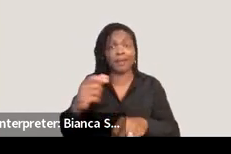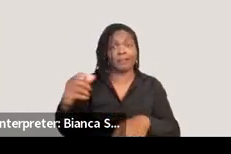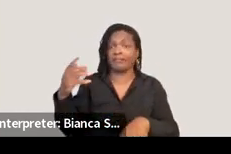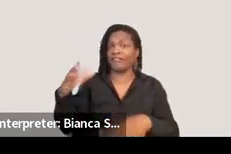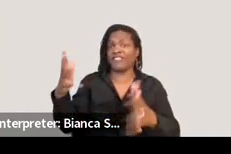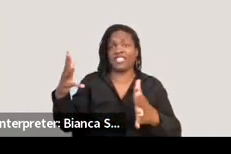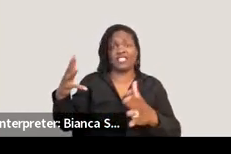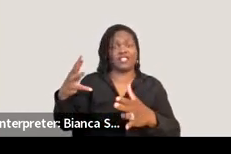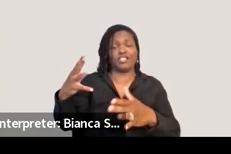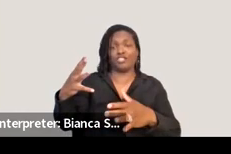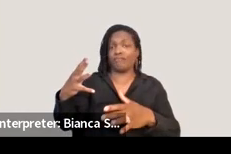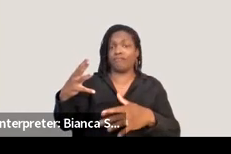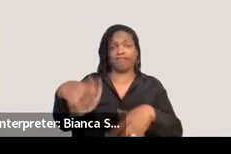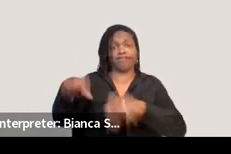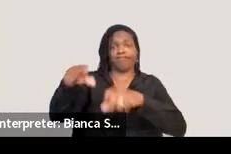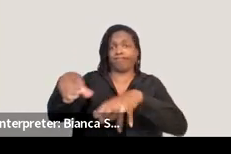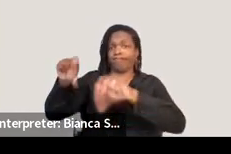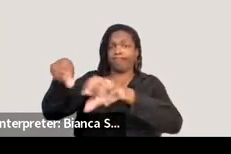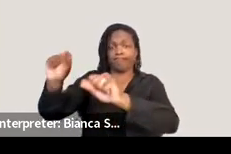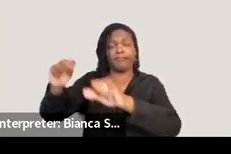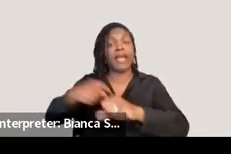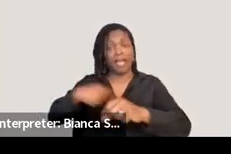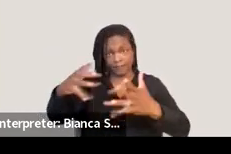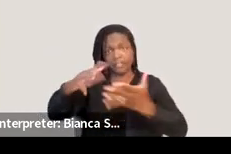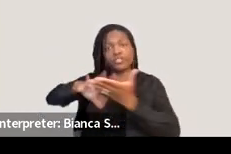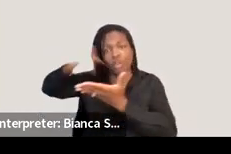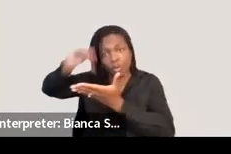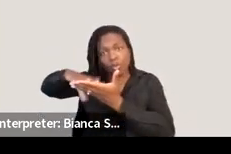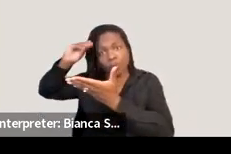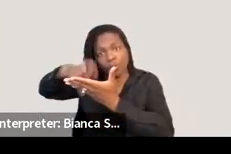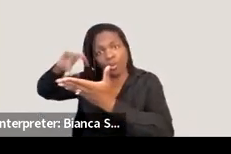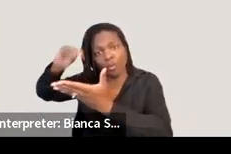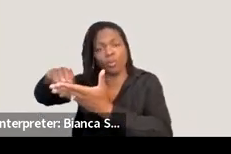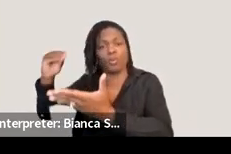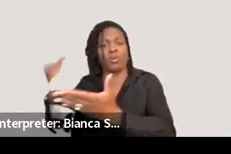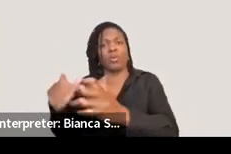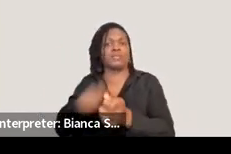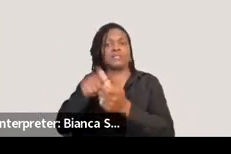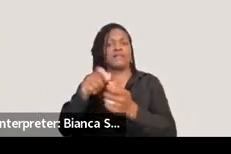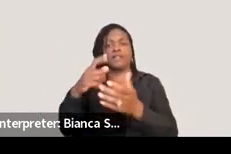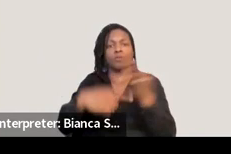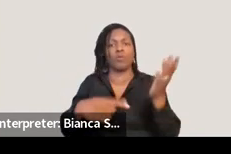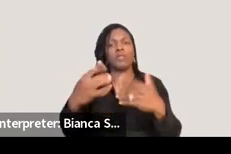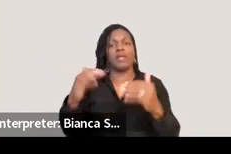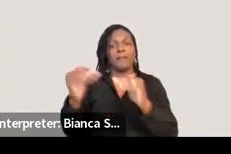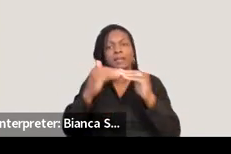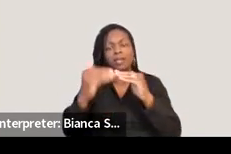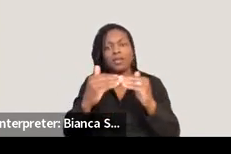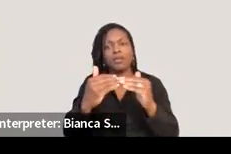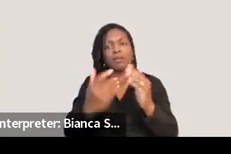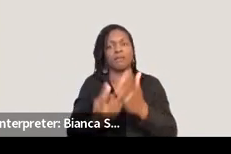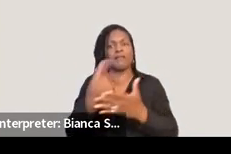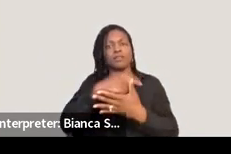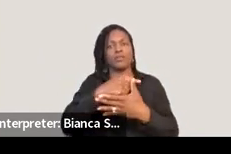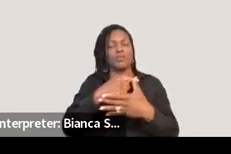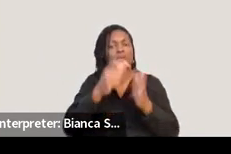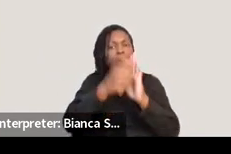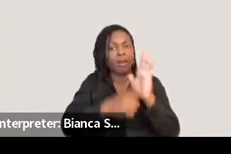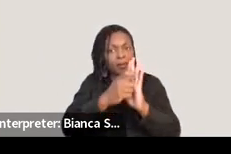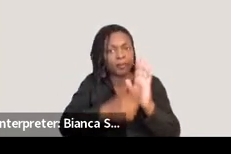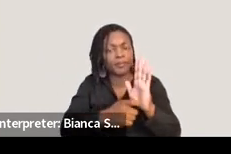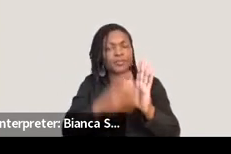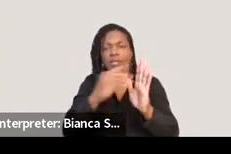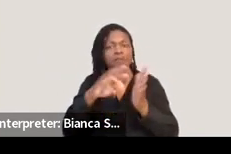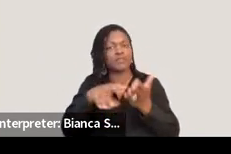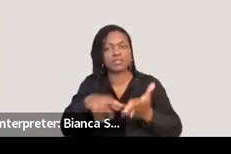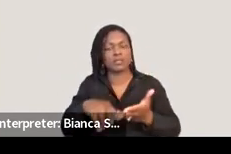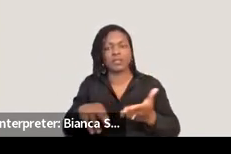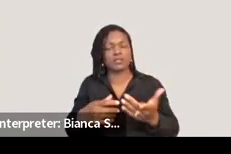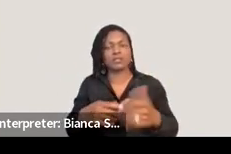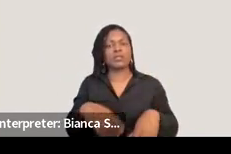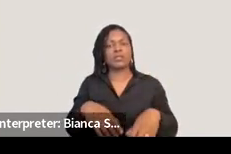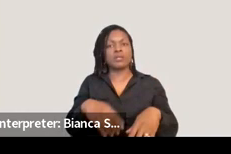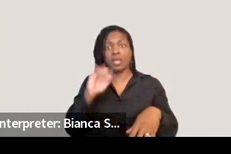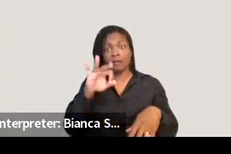Here review journal articles and research. Because you can't do something if you don't know exactly.